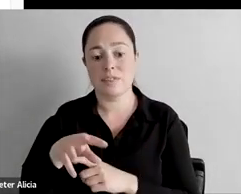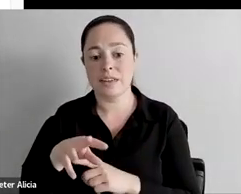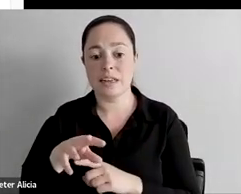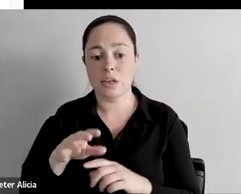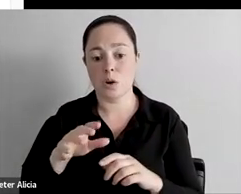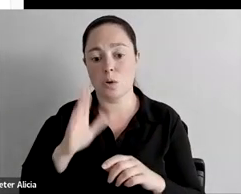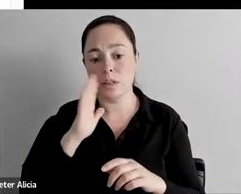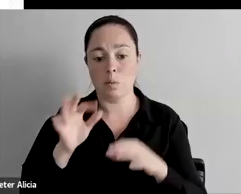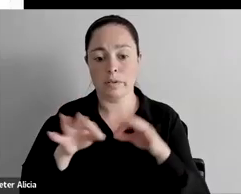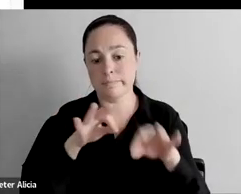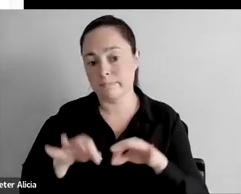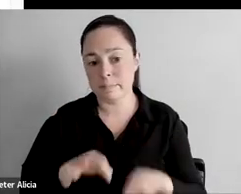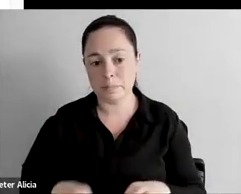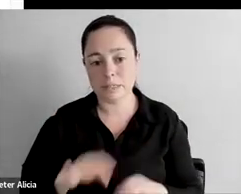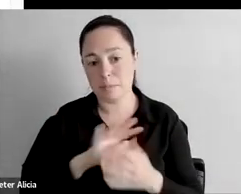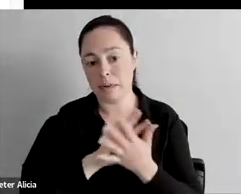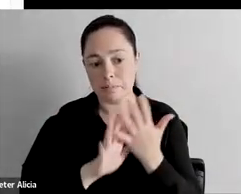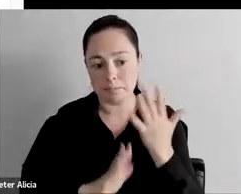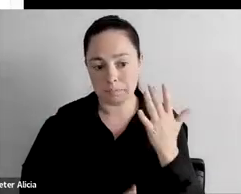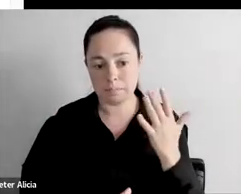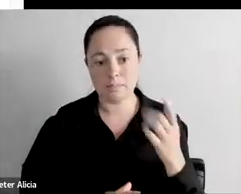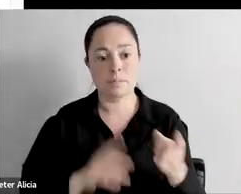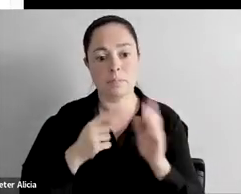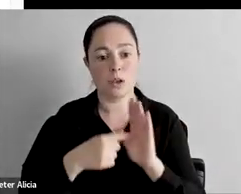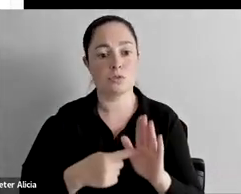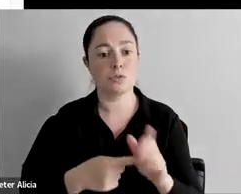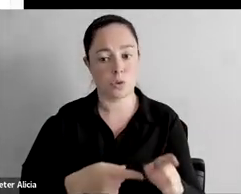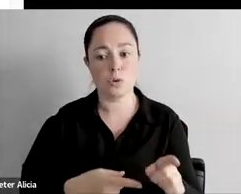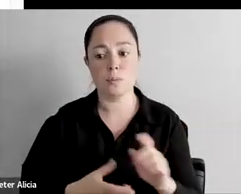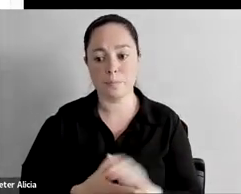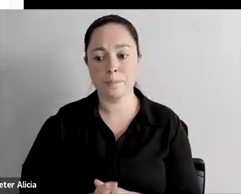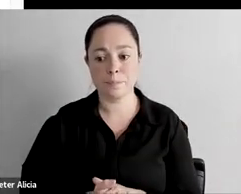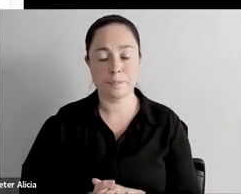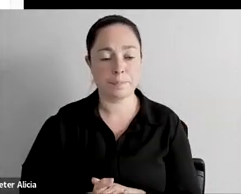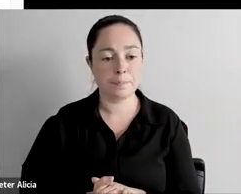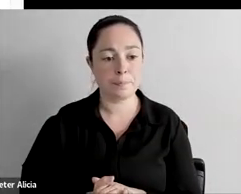down below here. I'll show you that, where Teresa